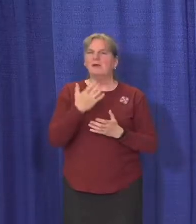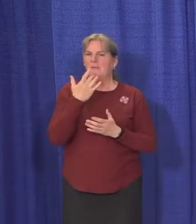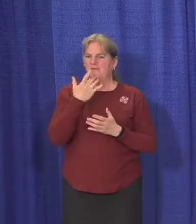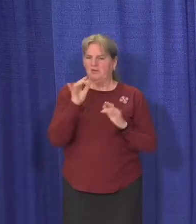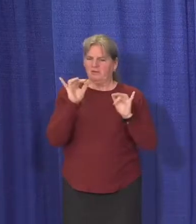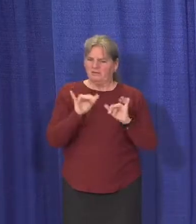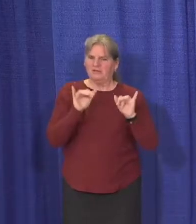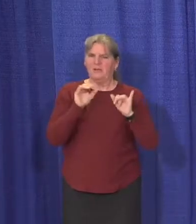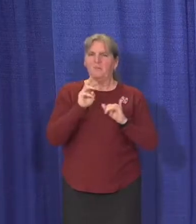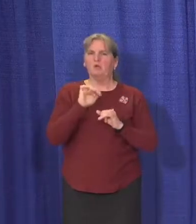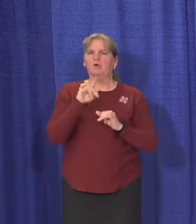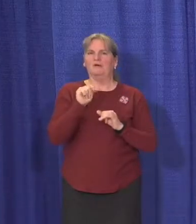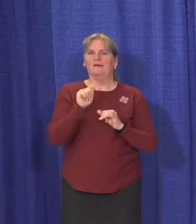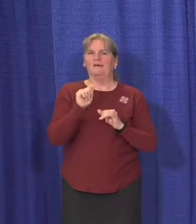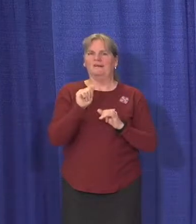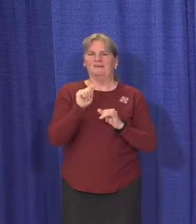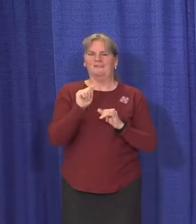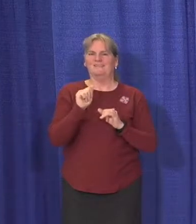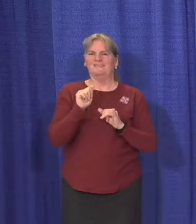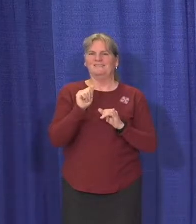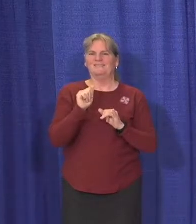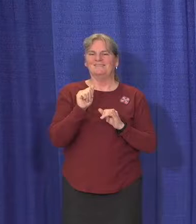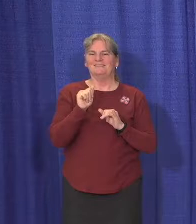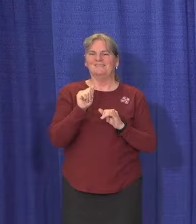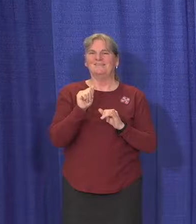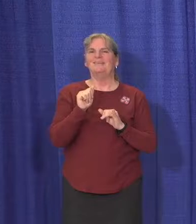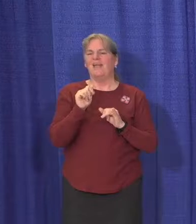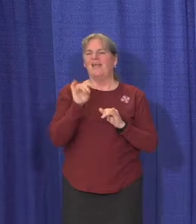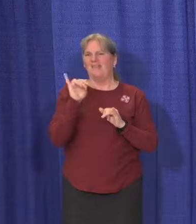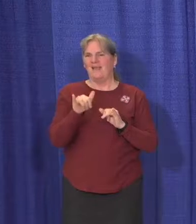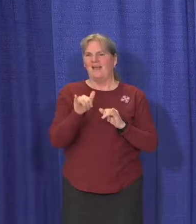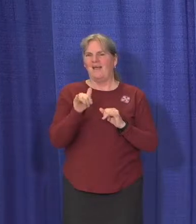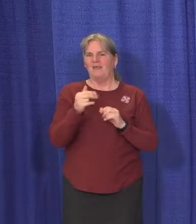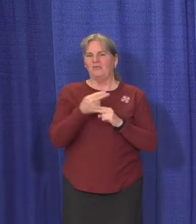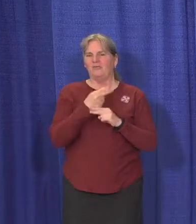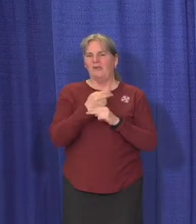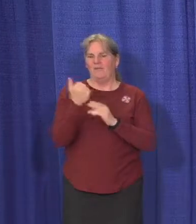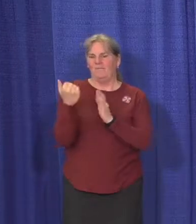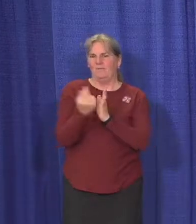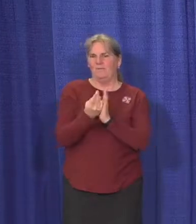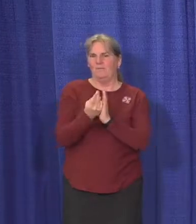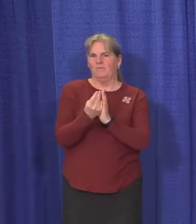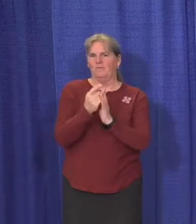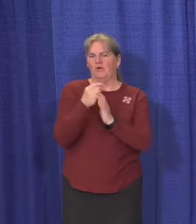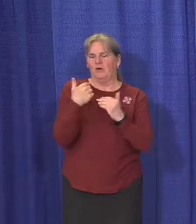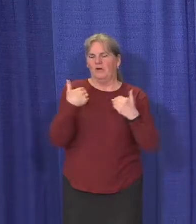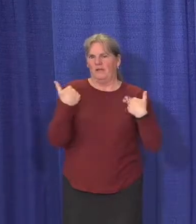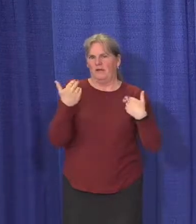would get Moderna and see that